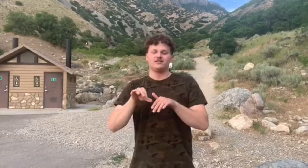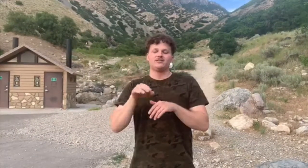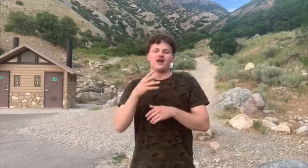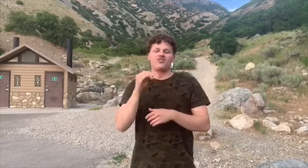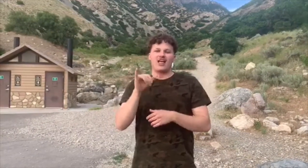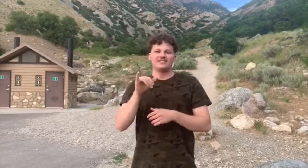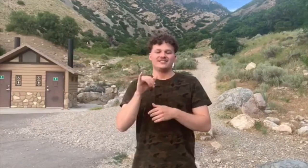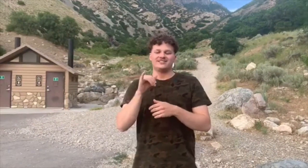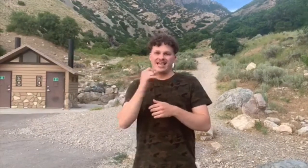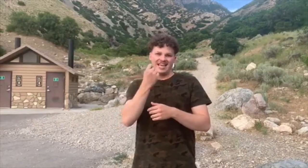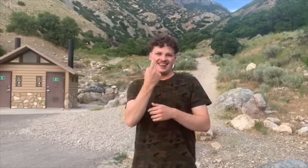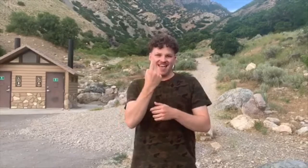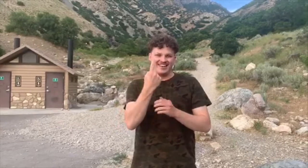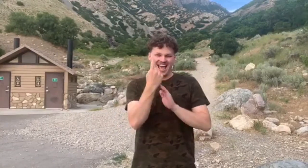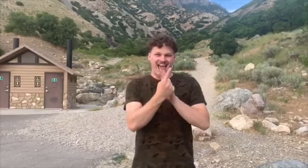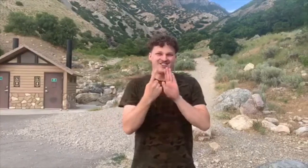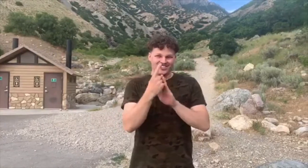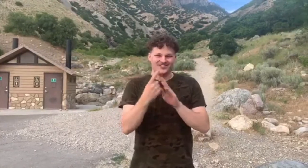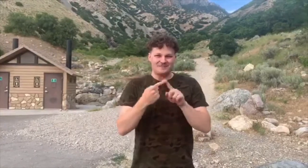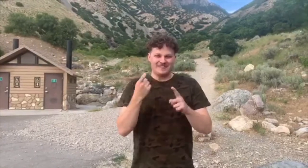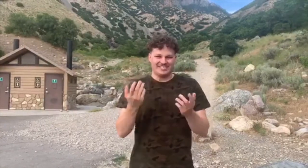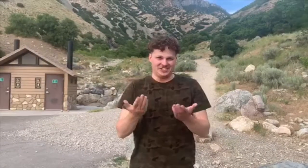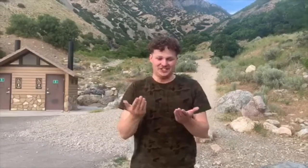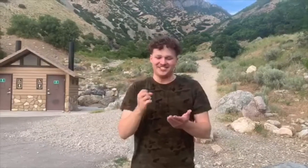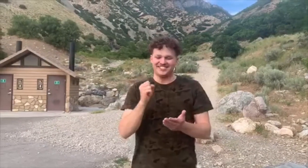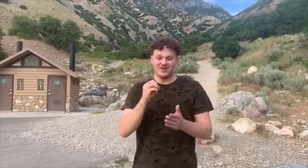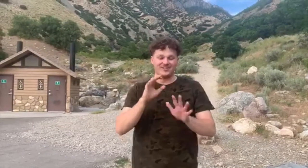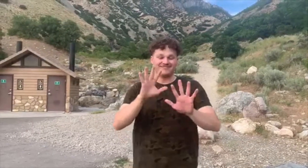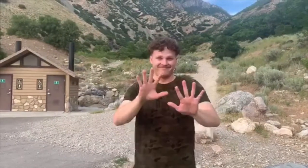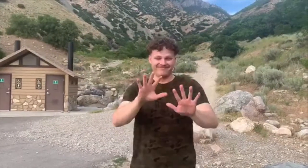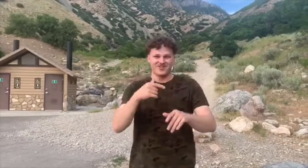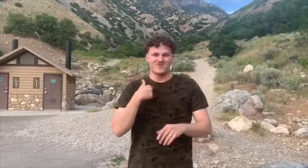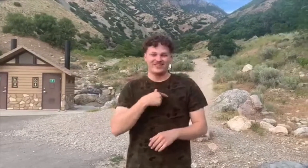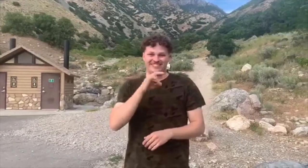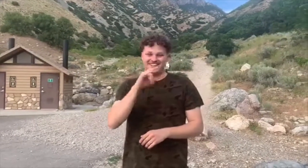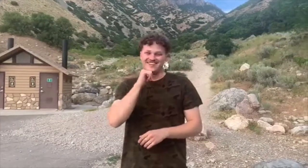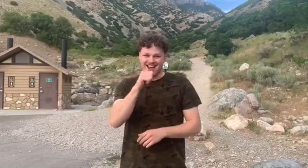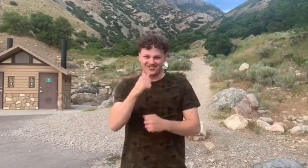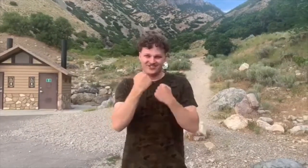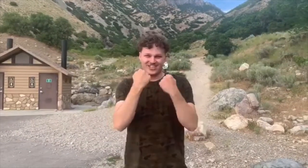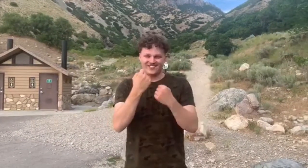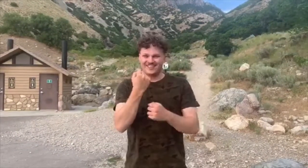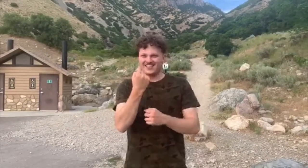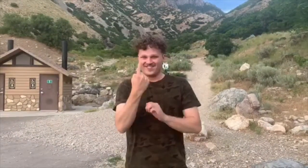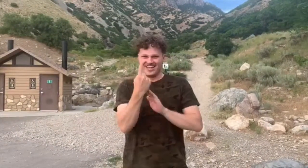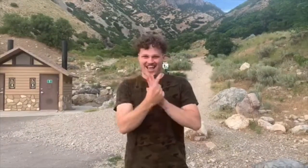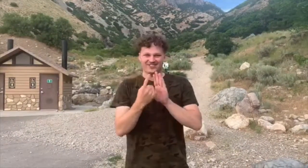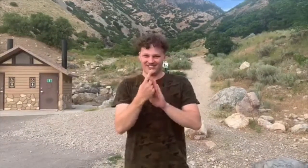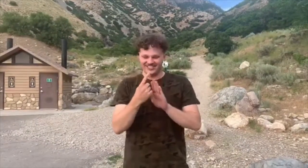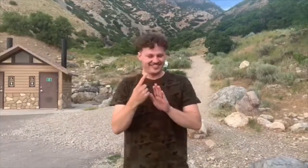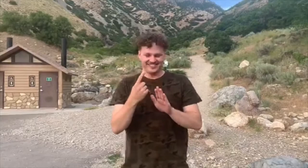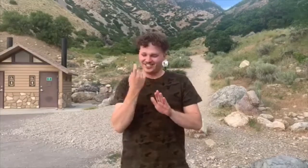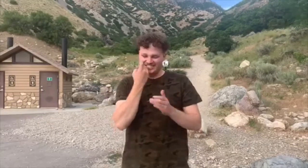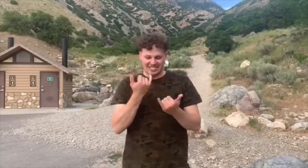And that's what... 11 hours of a drive from here?? (really, only 4). So, we really did not drive that far just now!